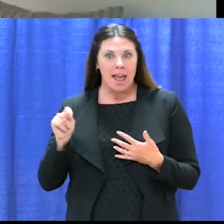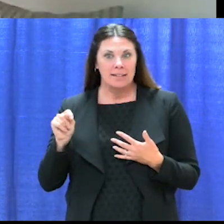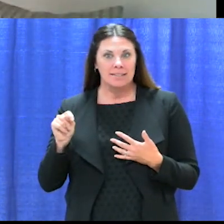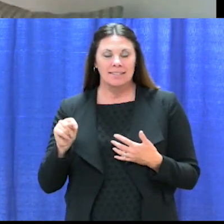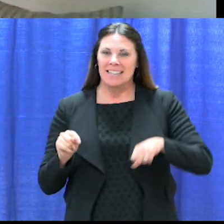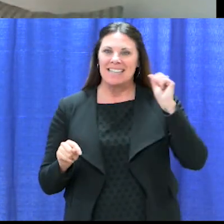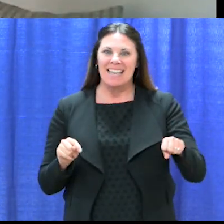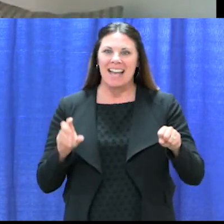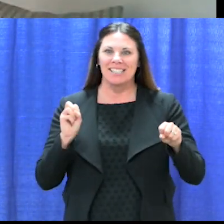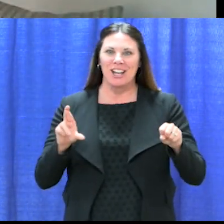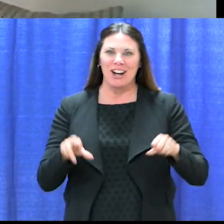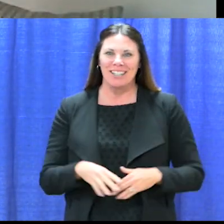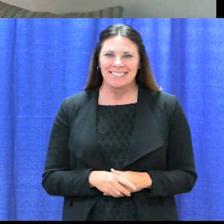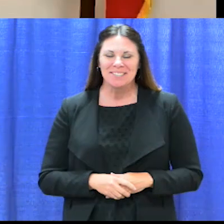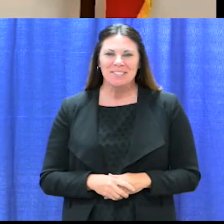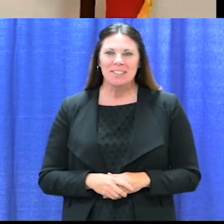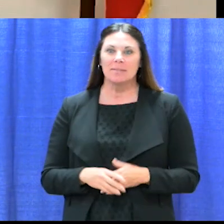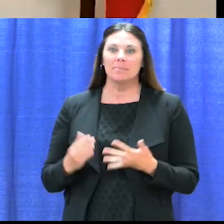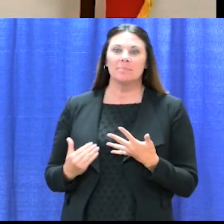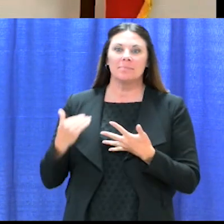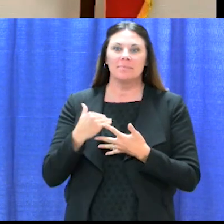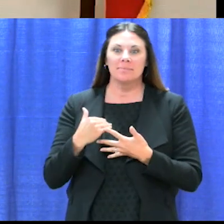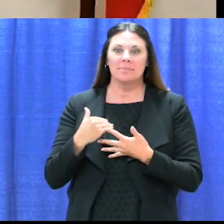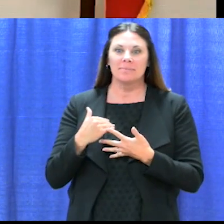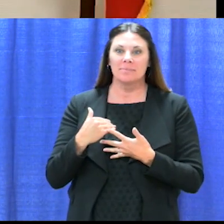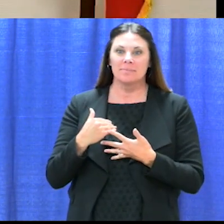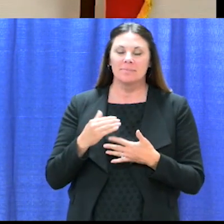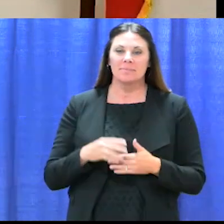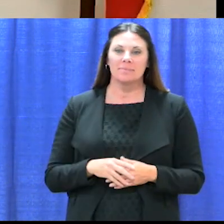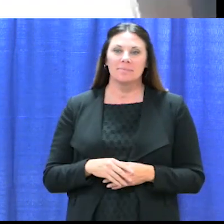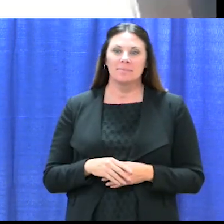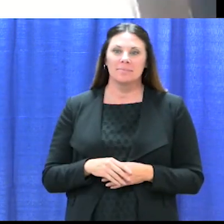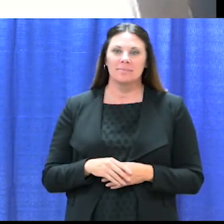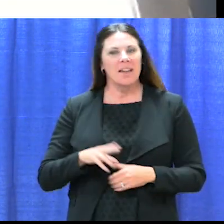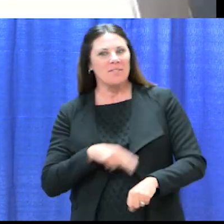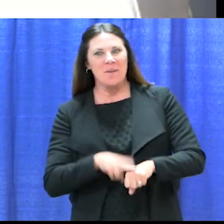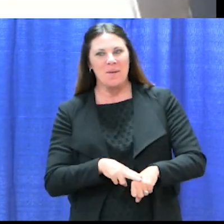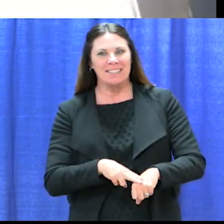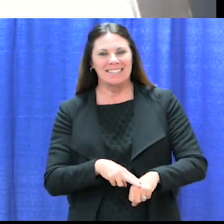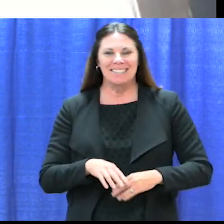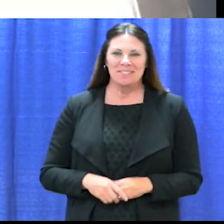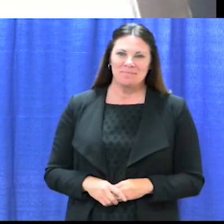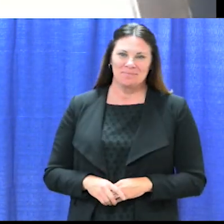[Thurmond speaking] Thank you. For Charter, Carrie. [Bailey speaking] Of course. [Thurmond speaking] Thank you.